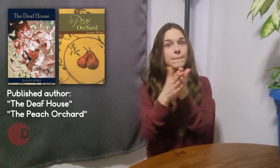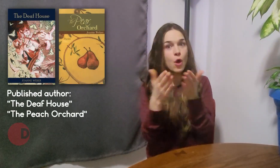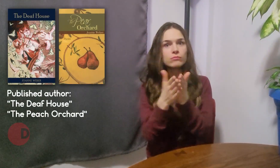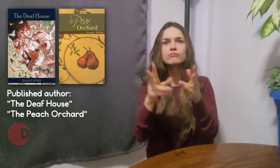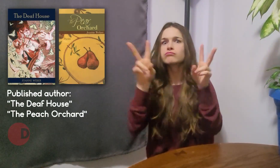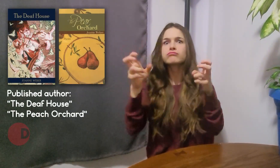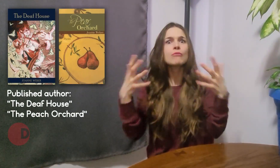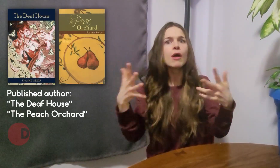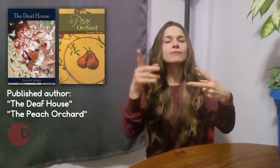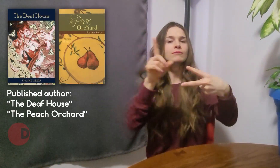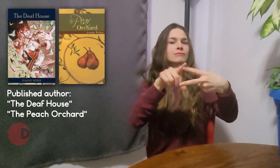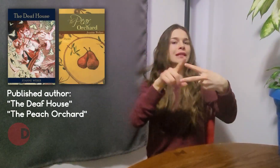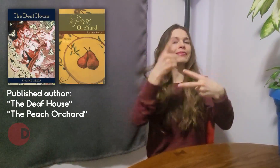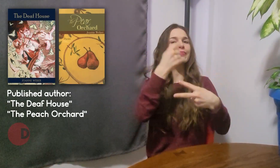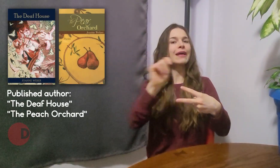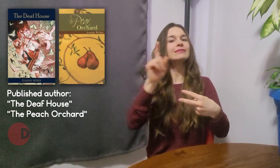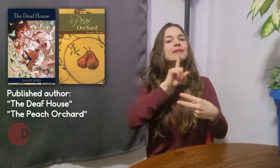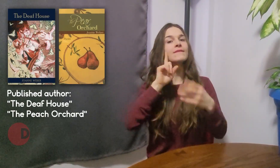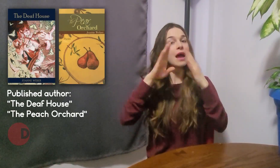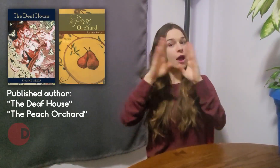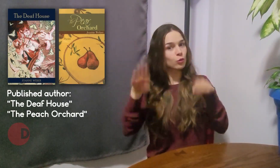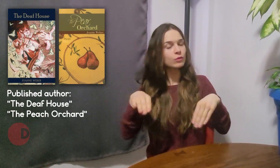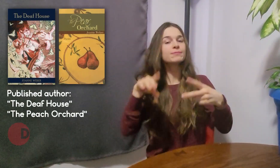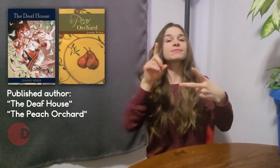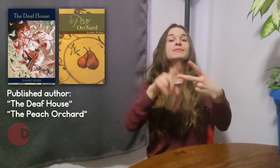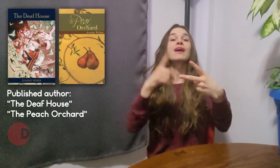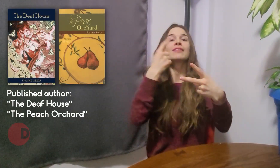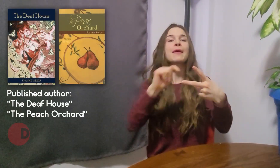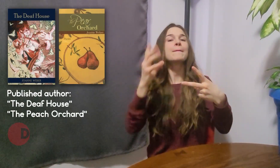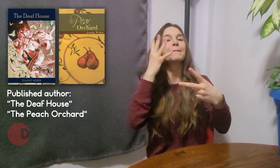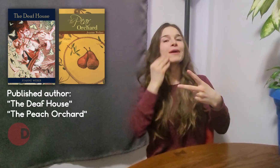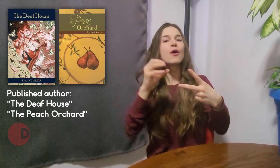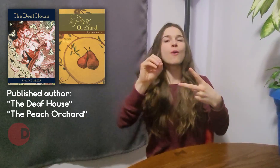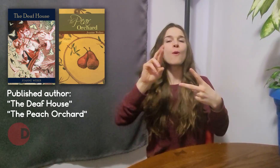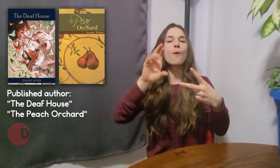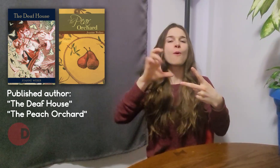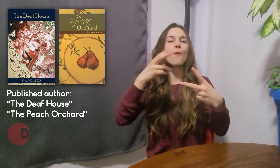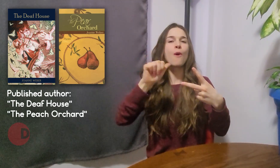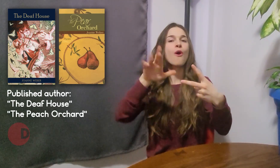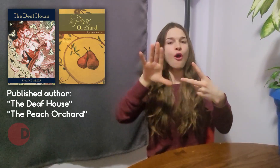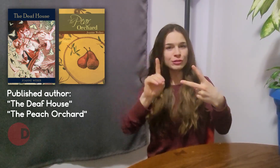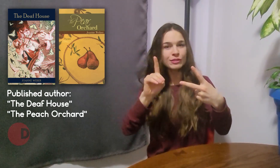Her books "The Deaf House'' and "The Peach Orchard" and her books